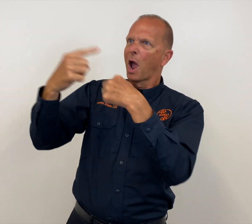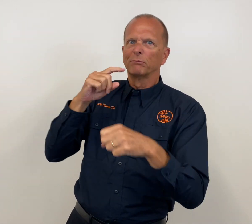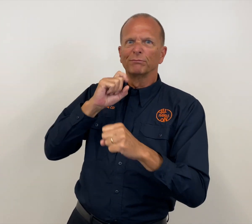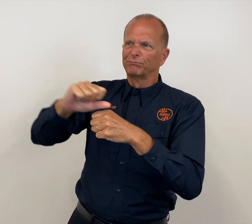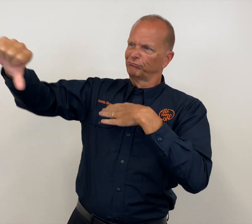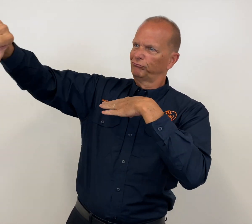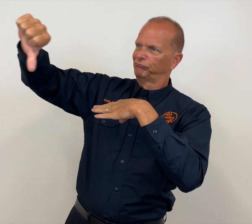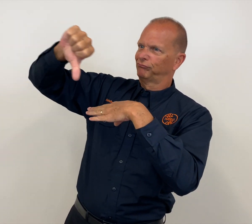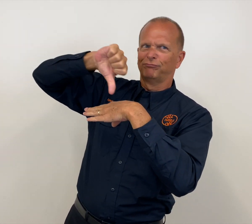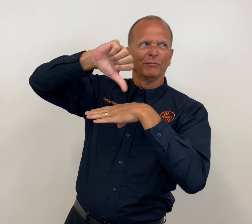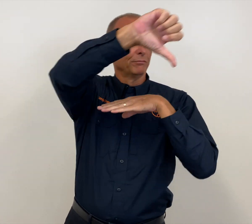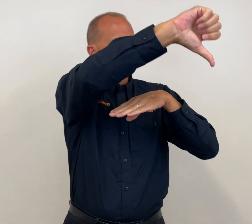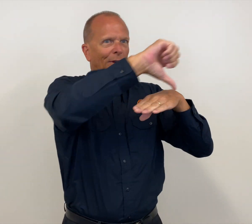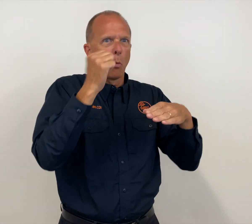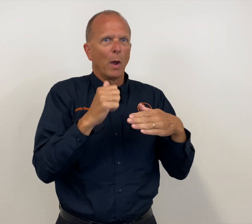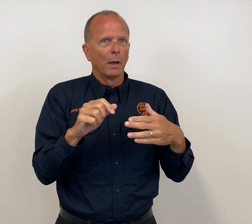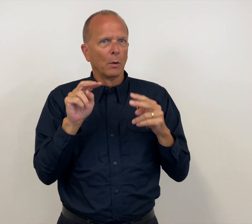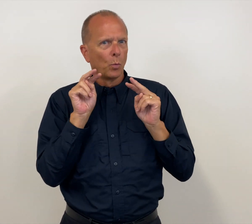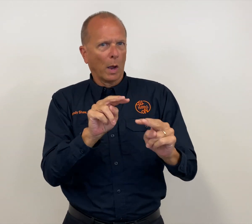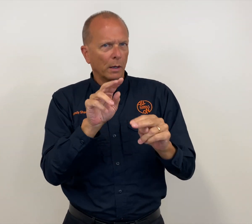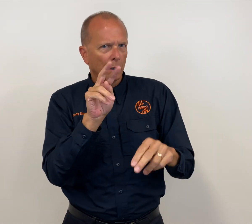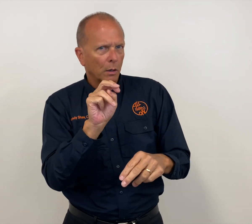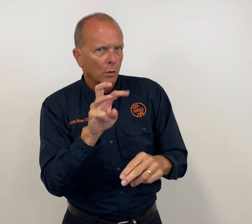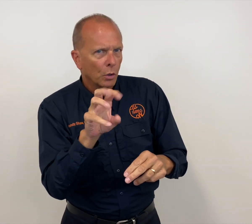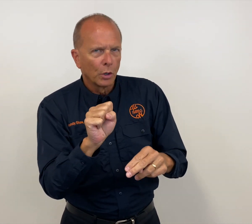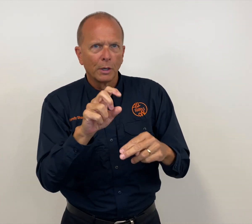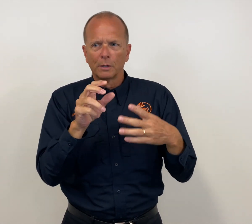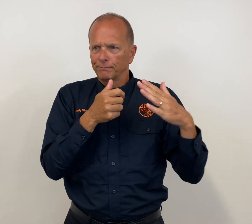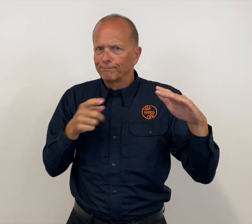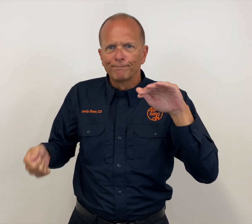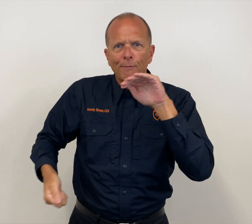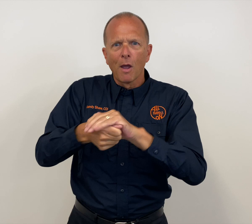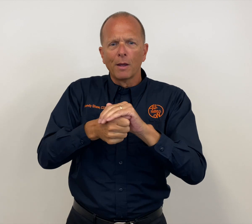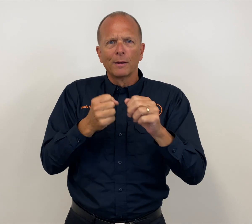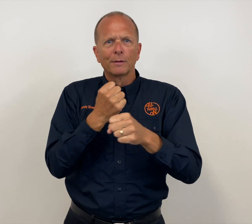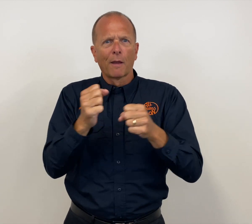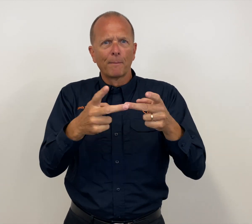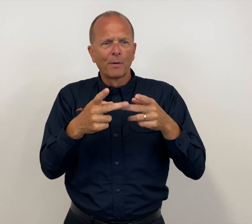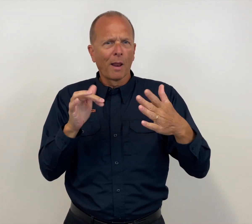tornado is eminent and you need to seek shelter in a safe place or a secure